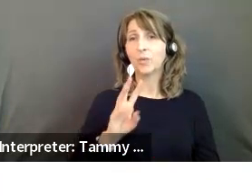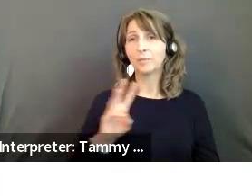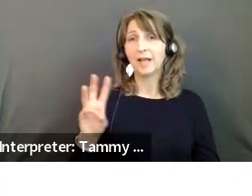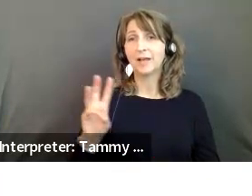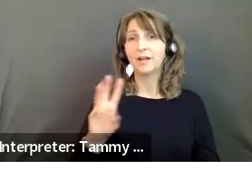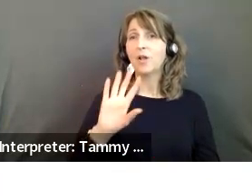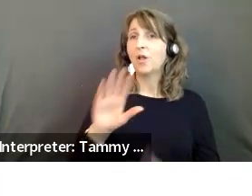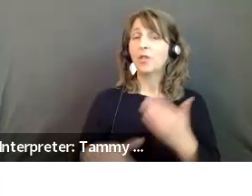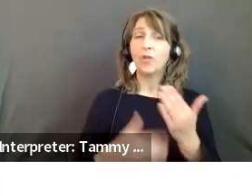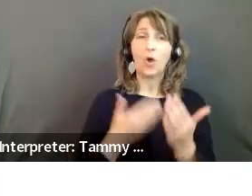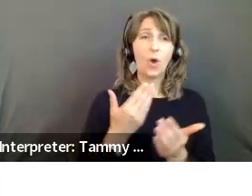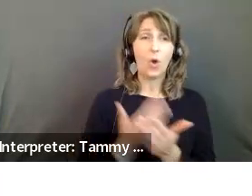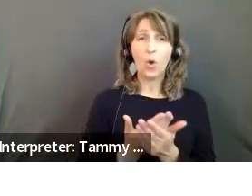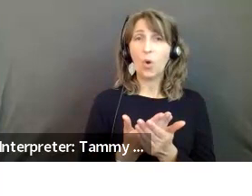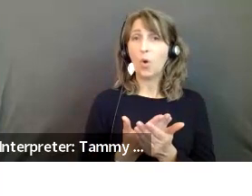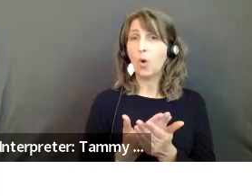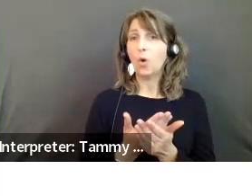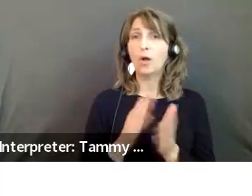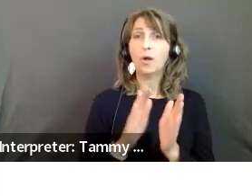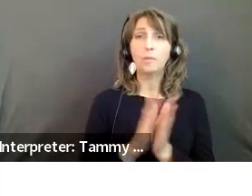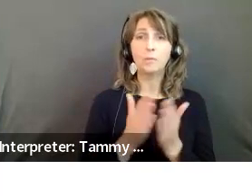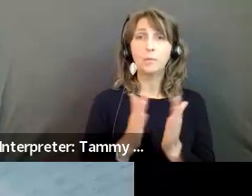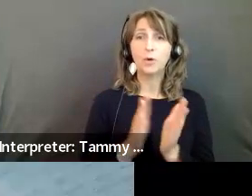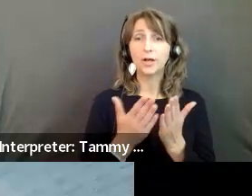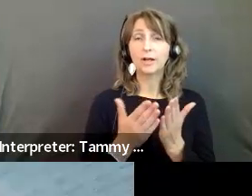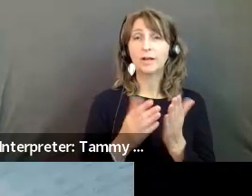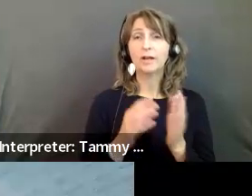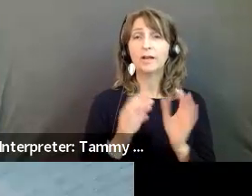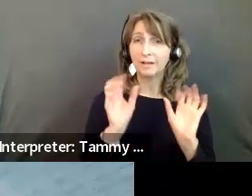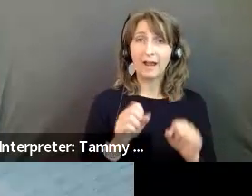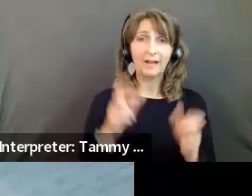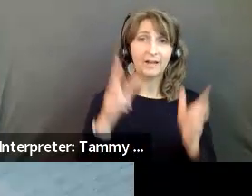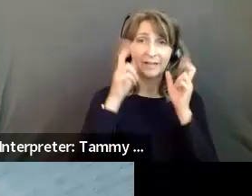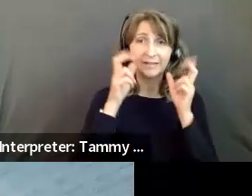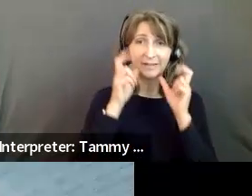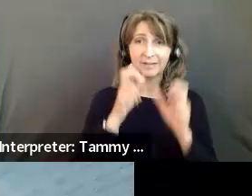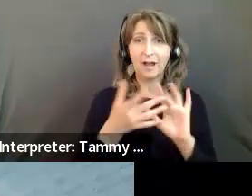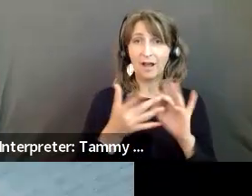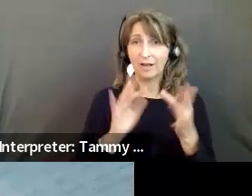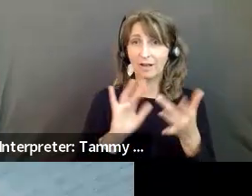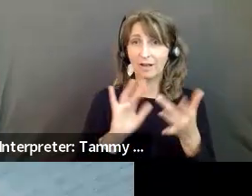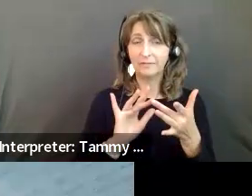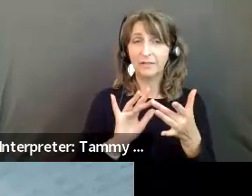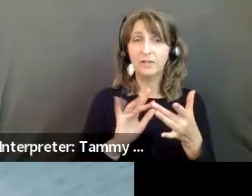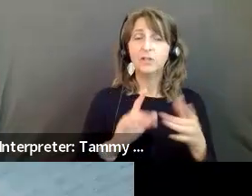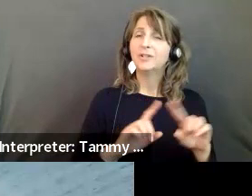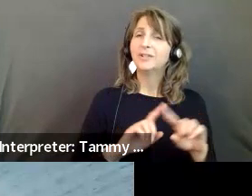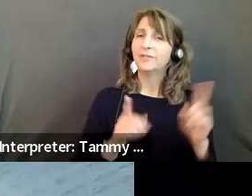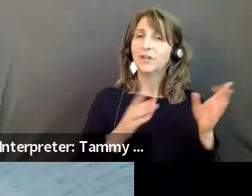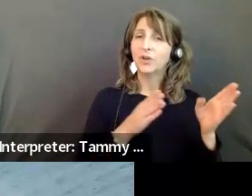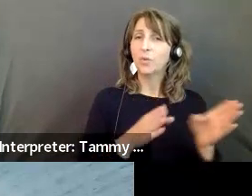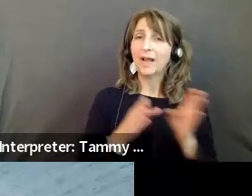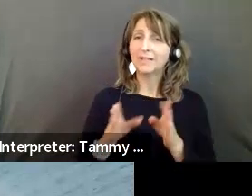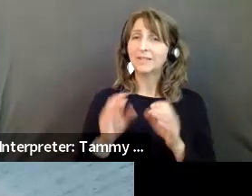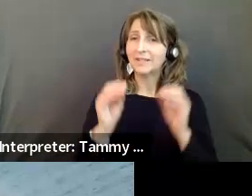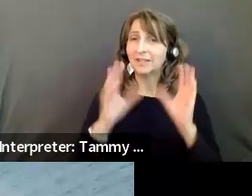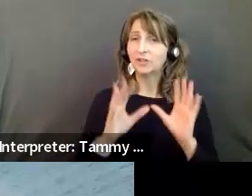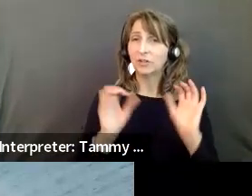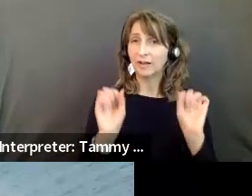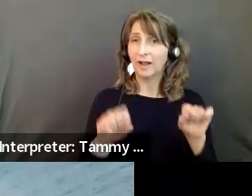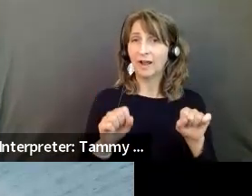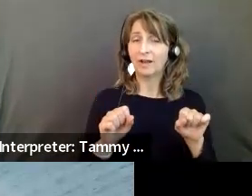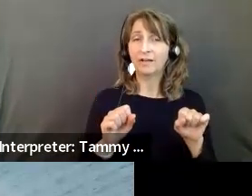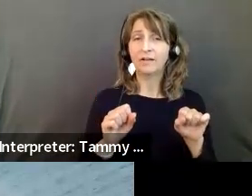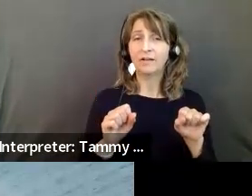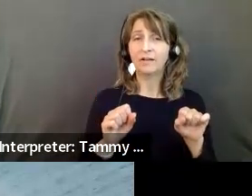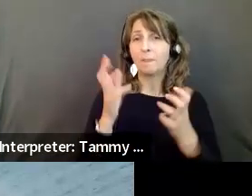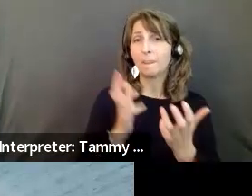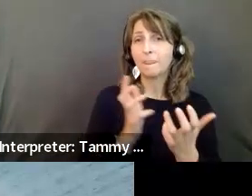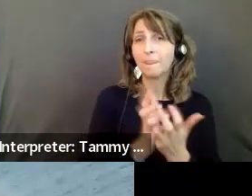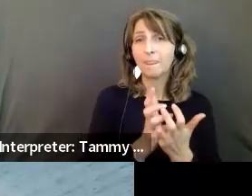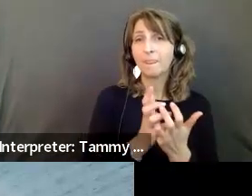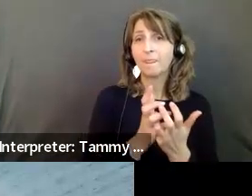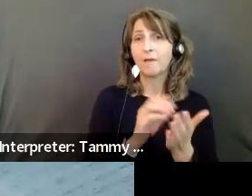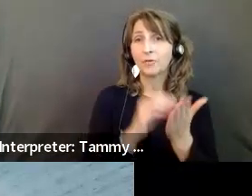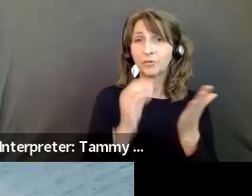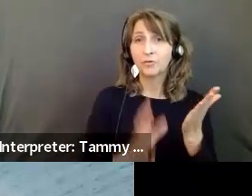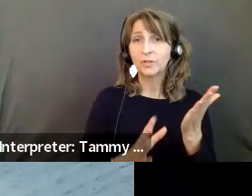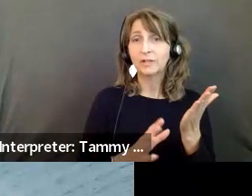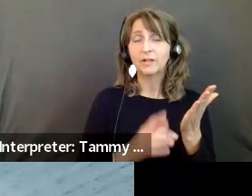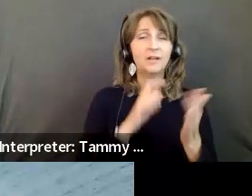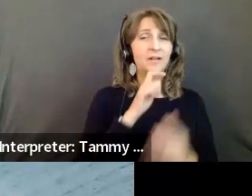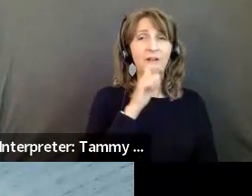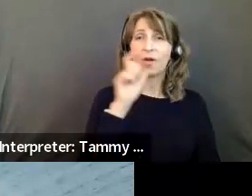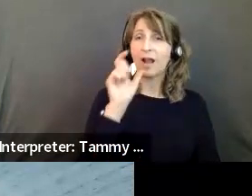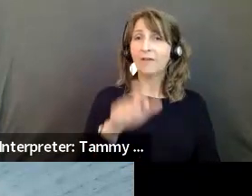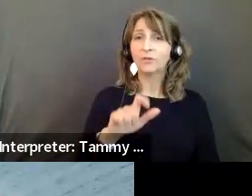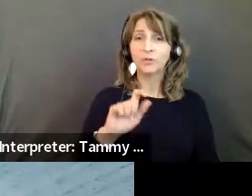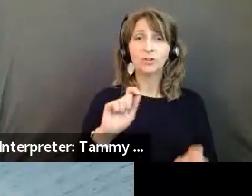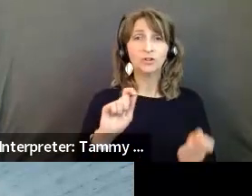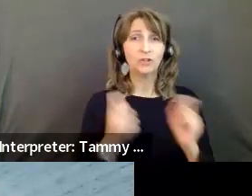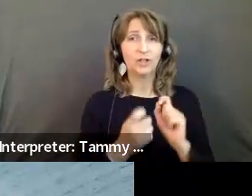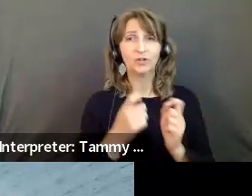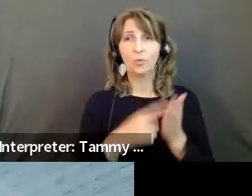Text for the line, the witch in the wardrobe. So, basically some different things that teachers can do to make this, accommodating for the student without changing what it is that they are doing.